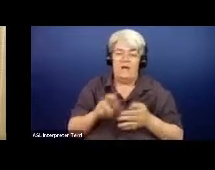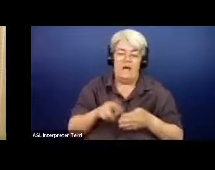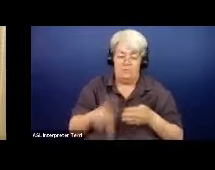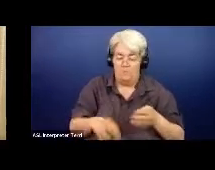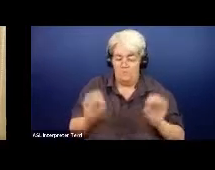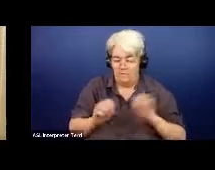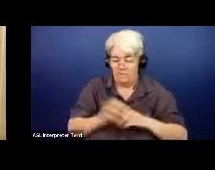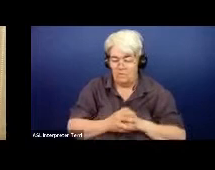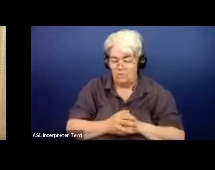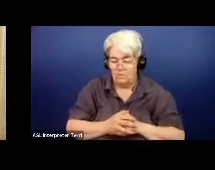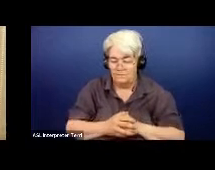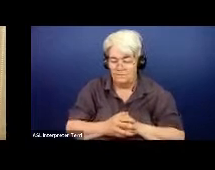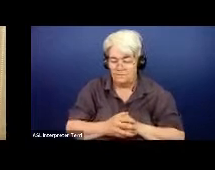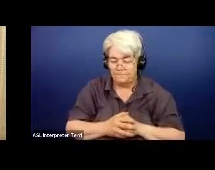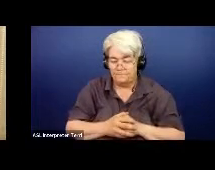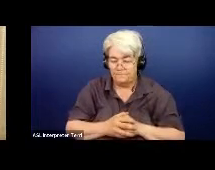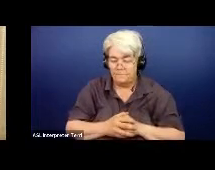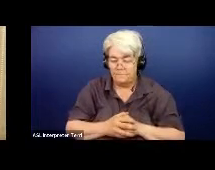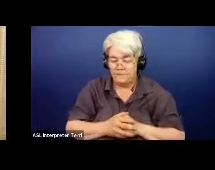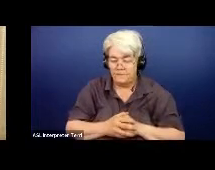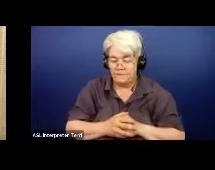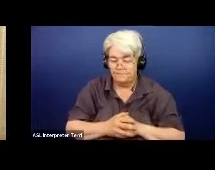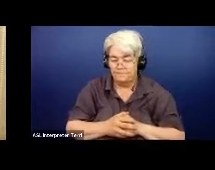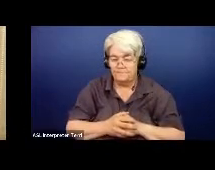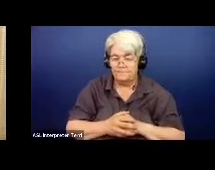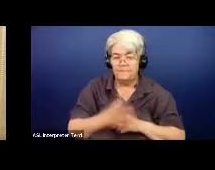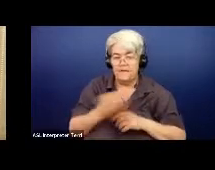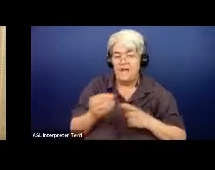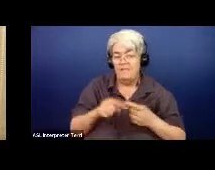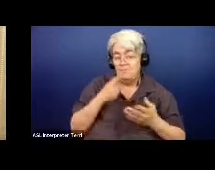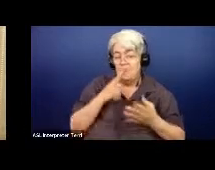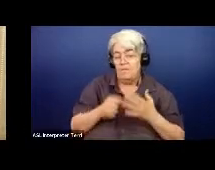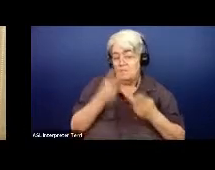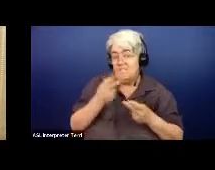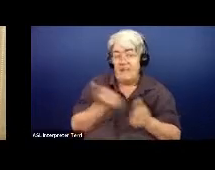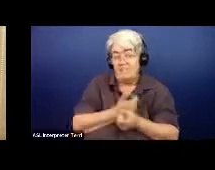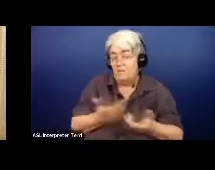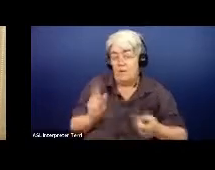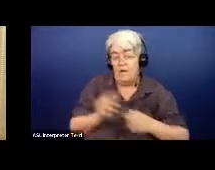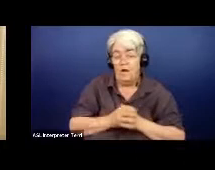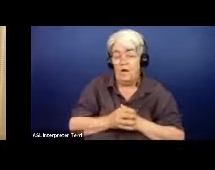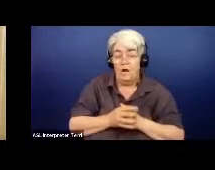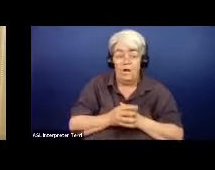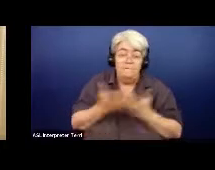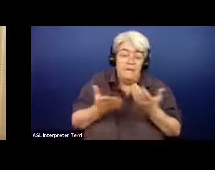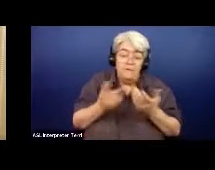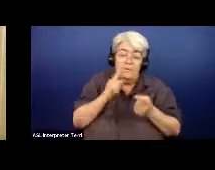set is really the full protocol of in what we would like to see implemented everywhere. It may be we have to start small.